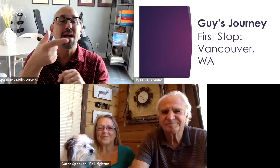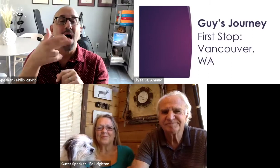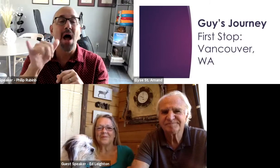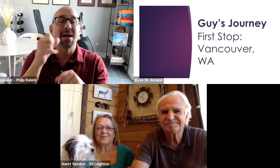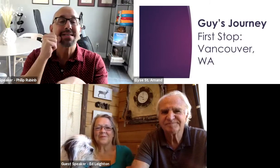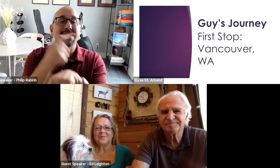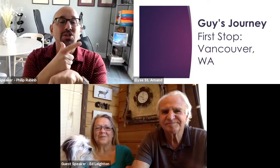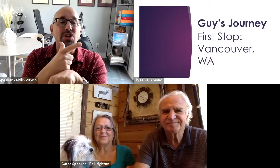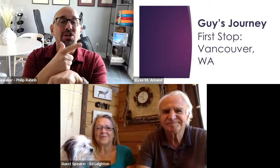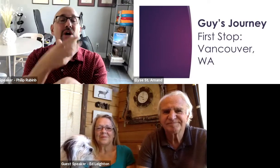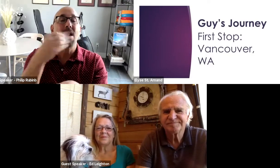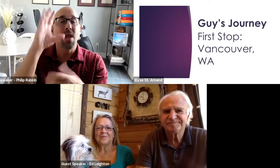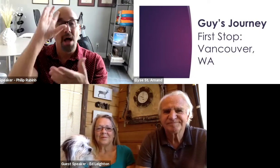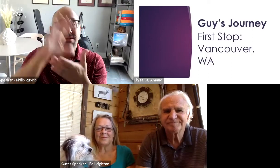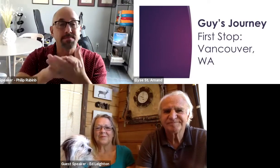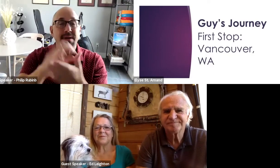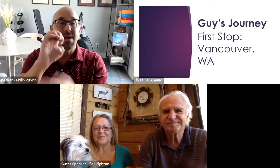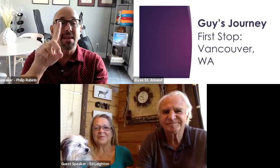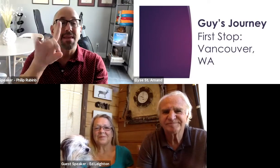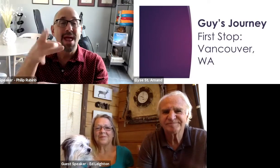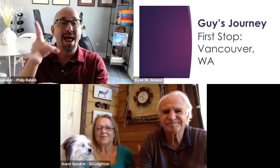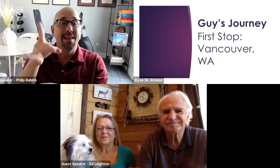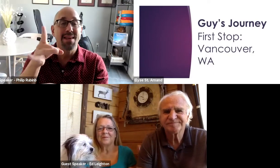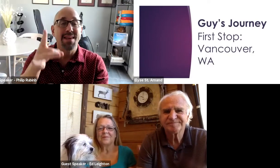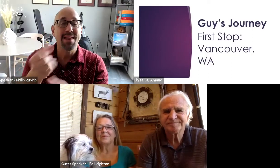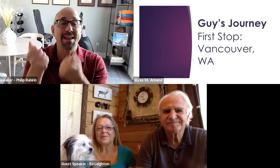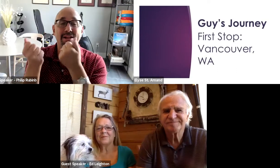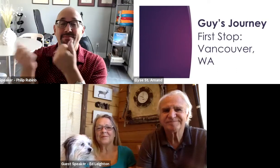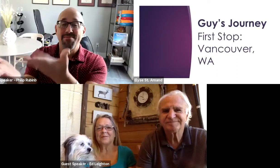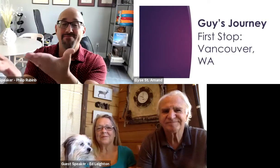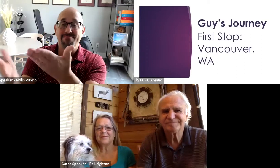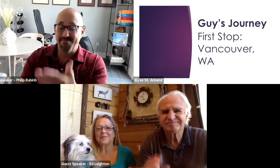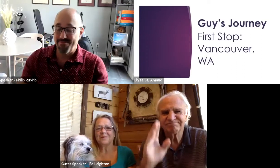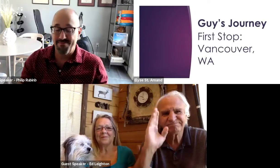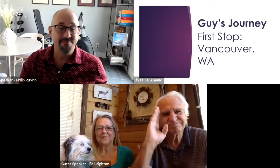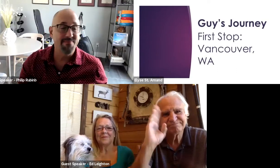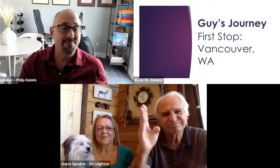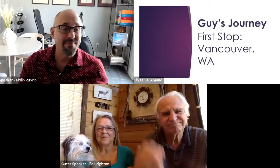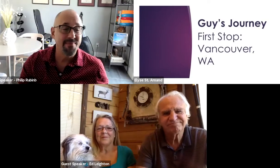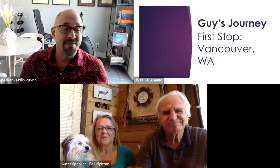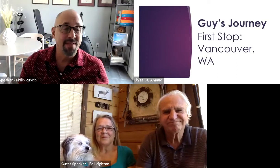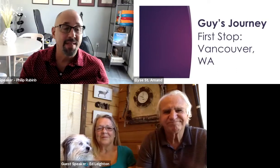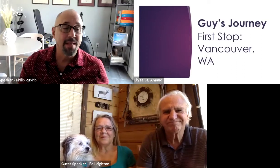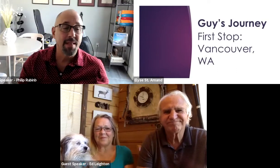Yes, and this is Jeanine, Guy's sister, and her husband, Ed Leighton.